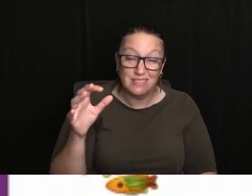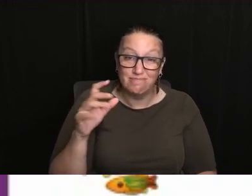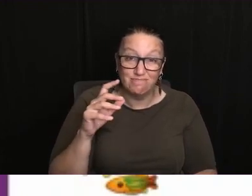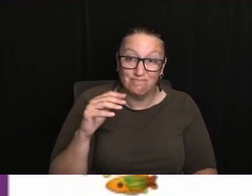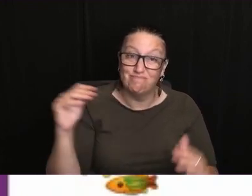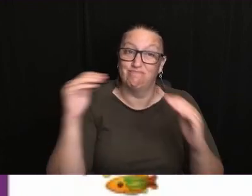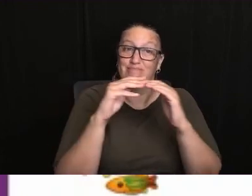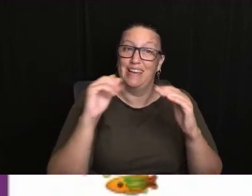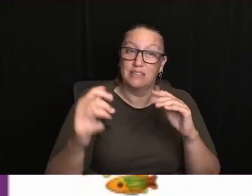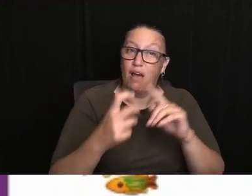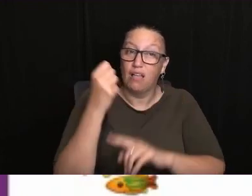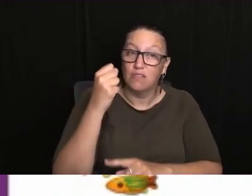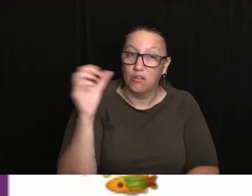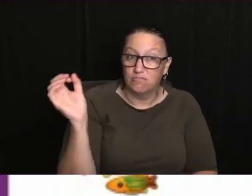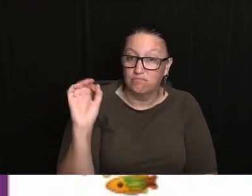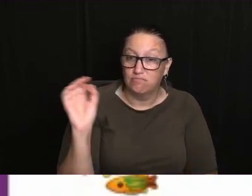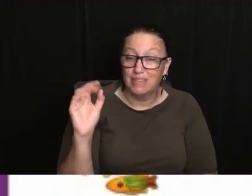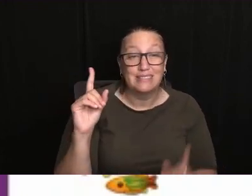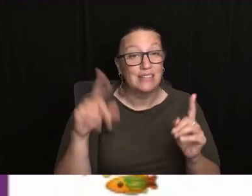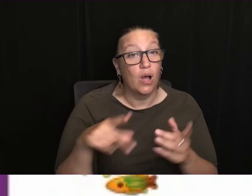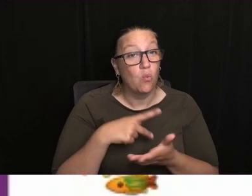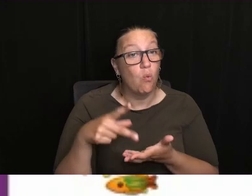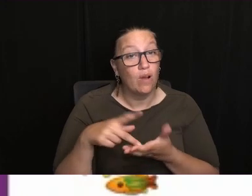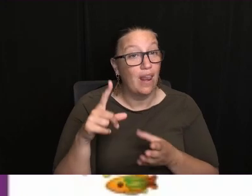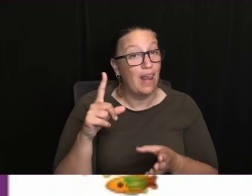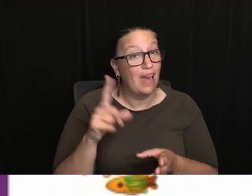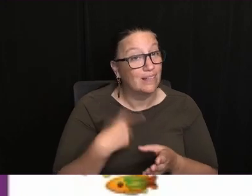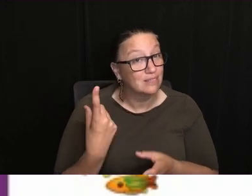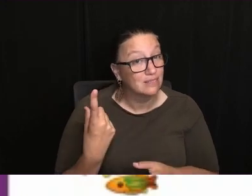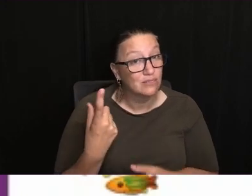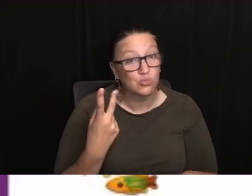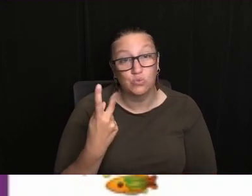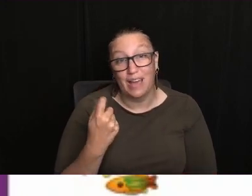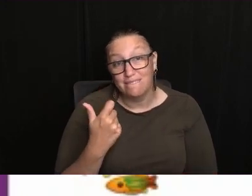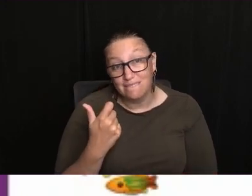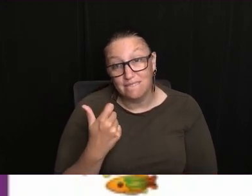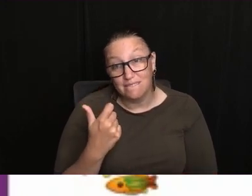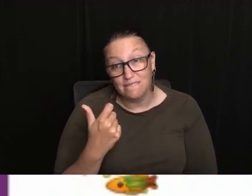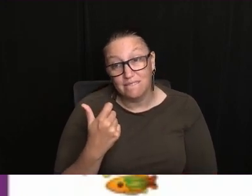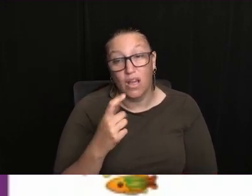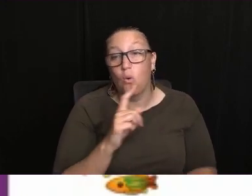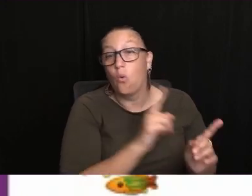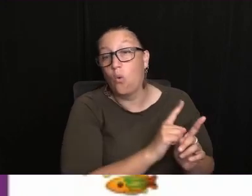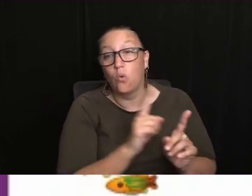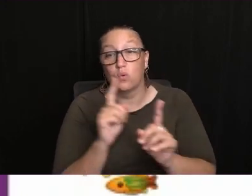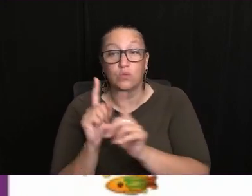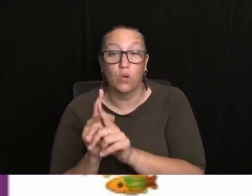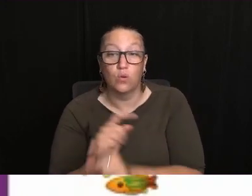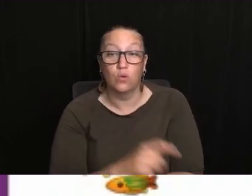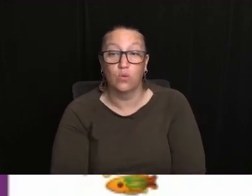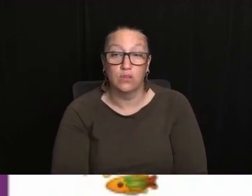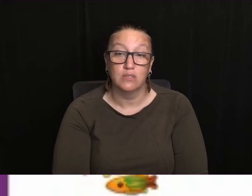stage. He started walking pretty late at about two and a half and he also he's non-verbal now